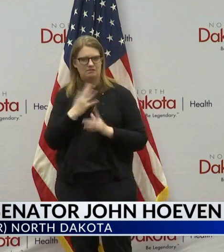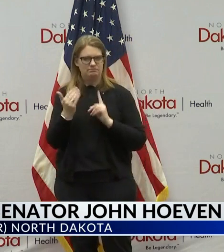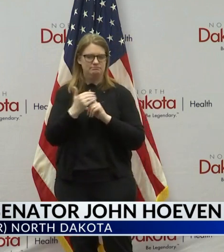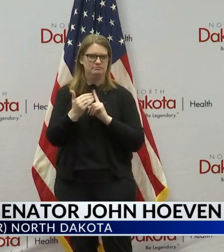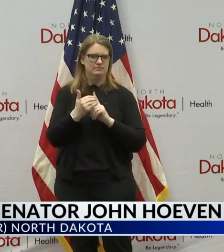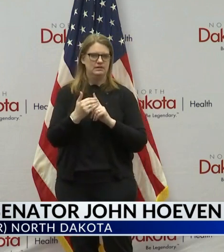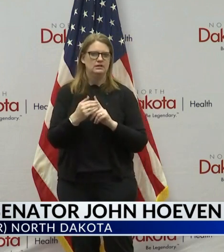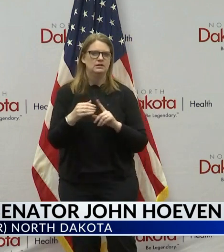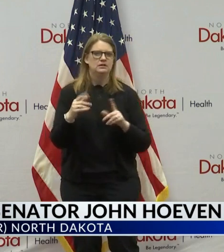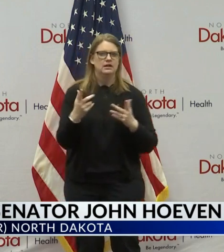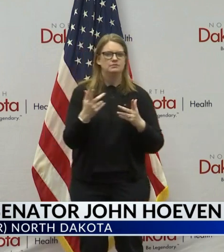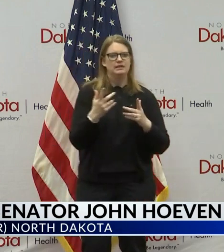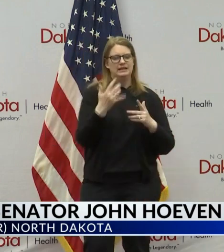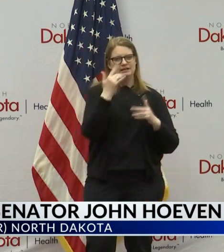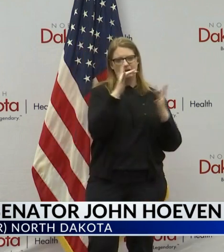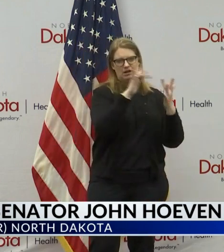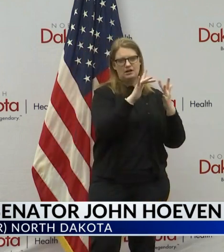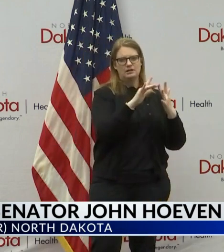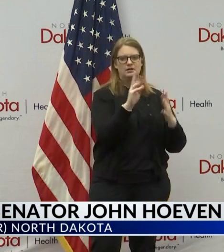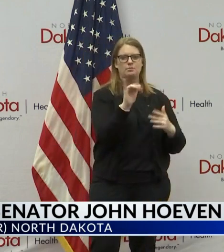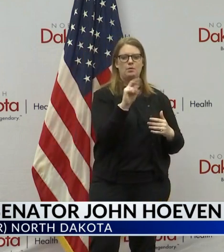00 WE